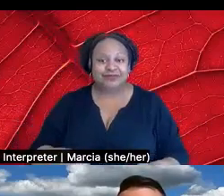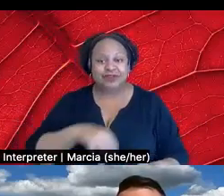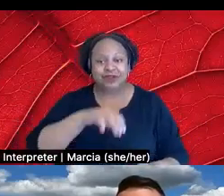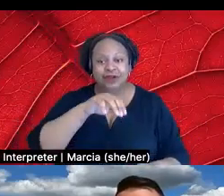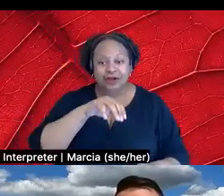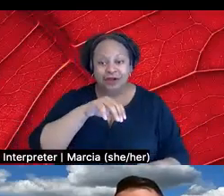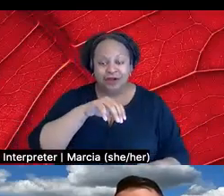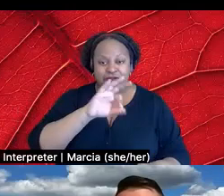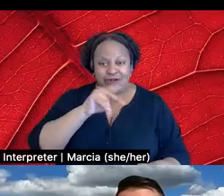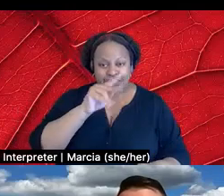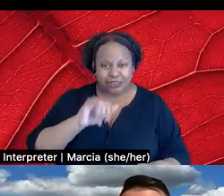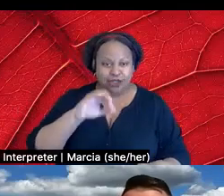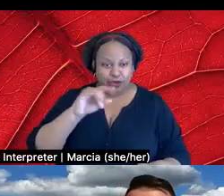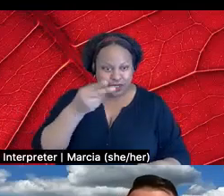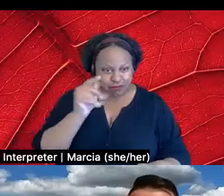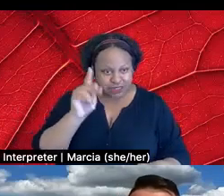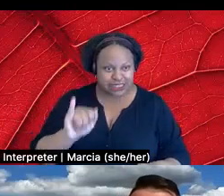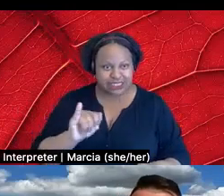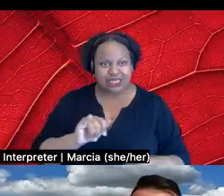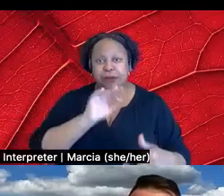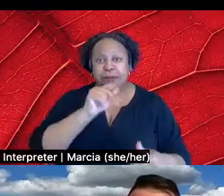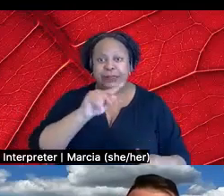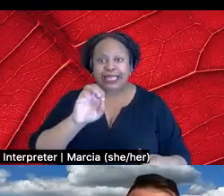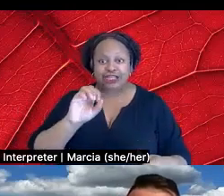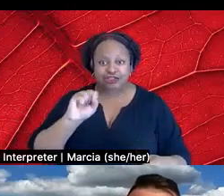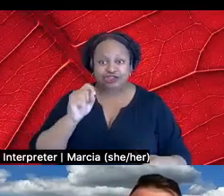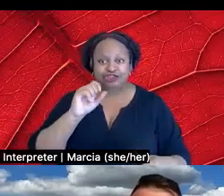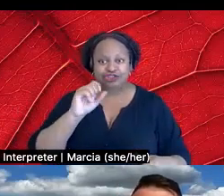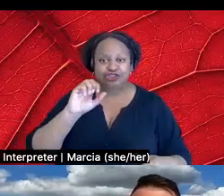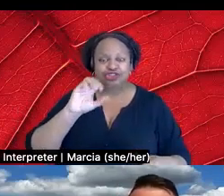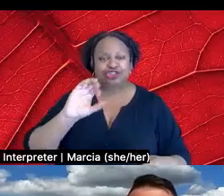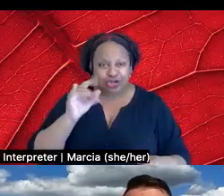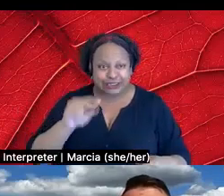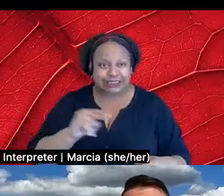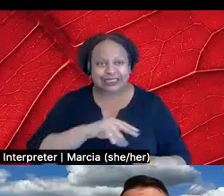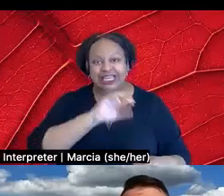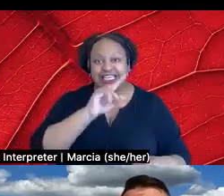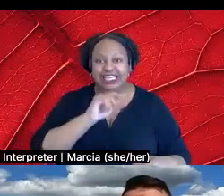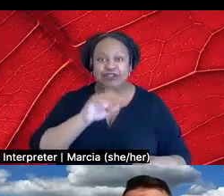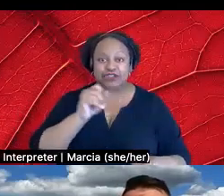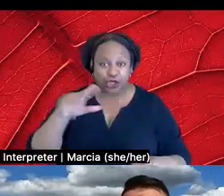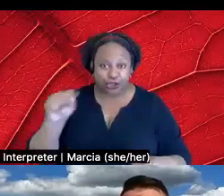like Charlton and Kevin Stoddart our keynote speakers, the owner book, are the cultural federal